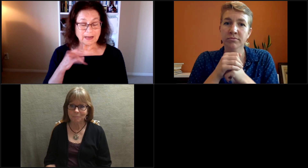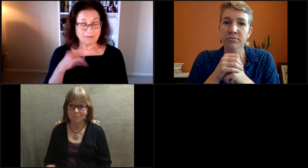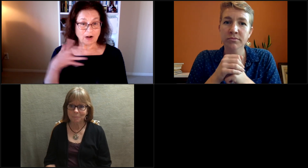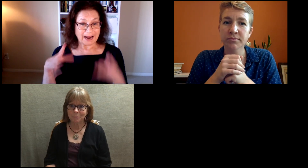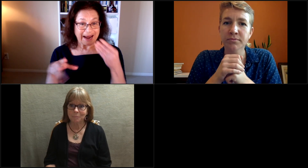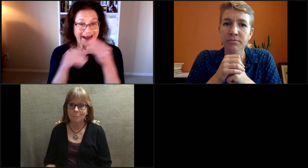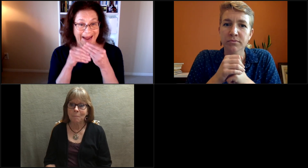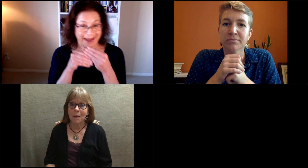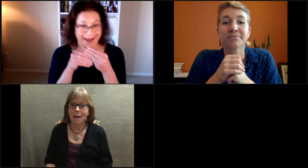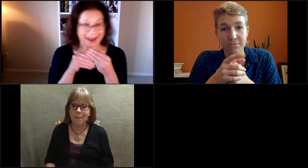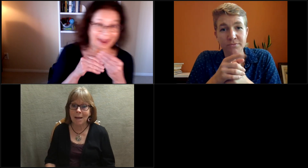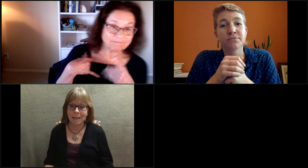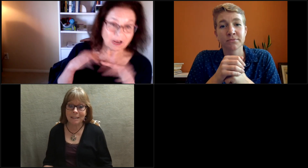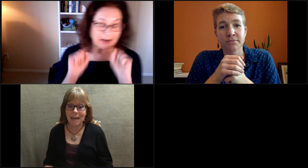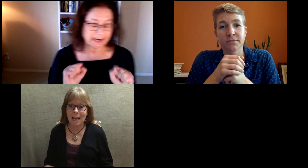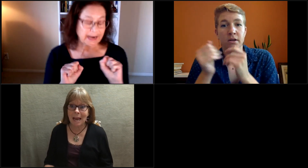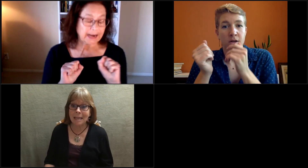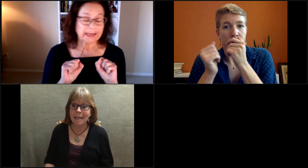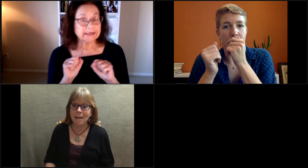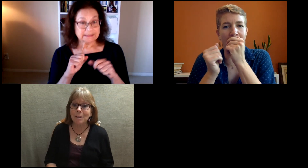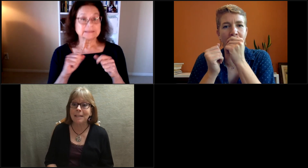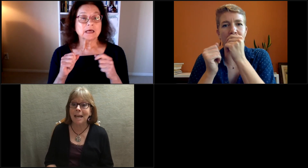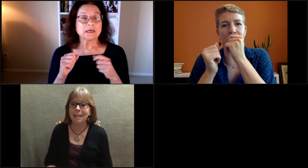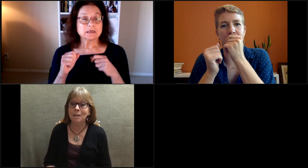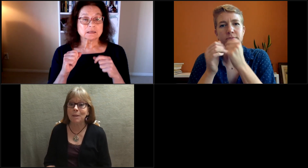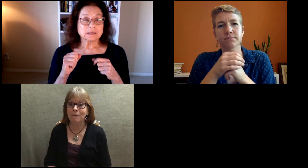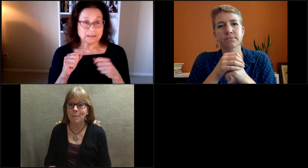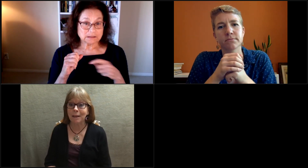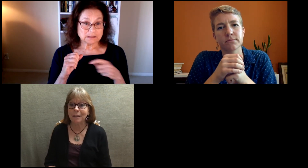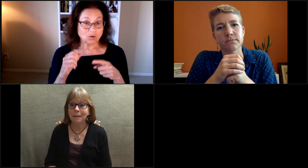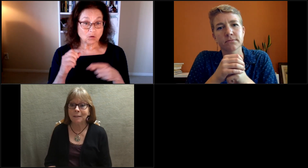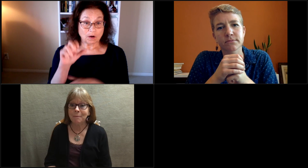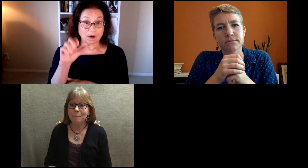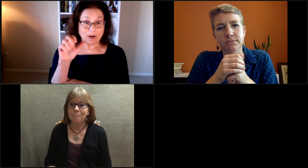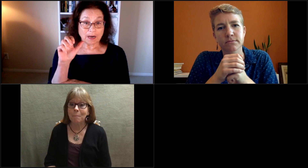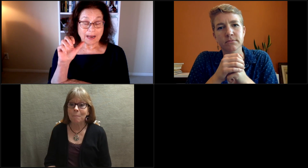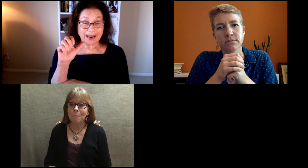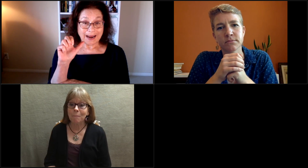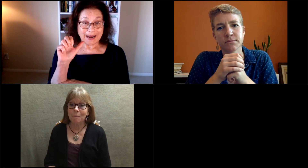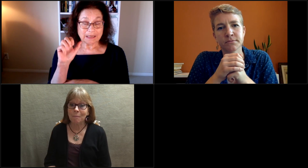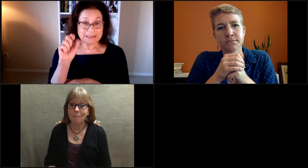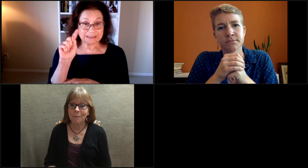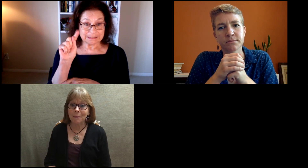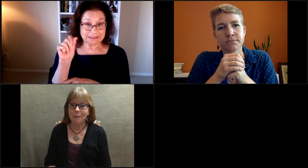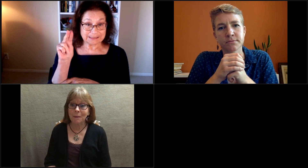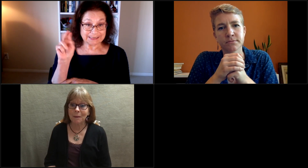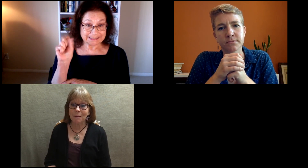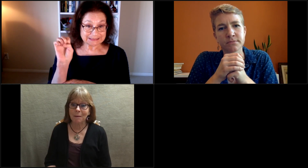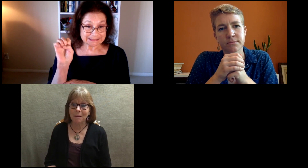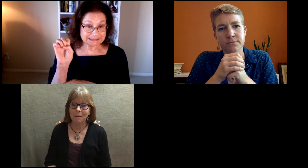Dr. Mufwene: Right. Dr: Mayberry: Yes, I would like to add something, if I may.